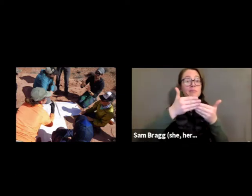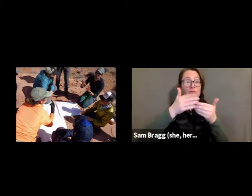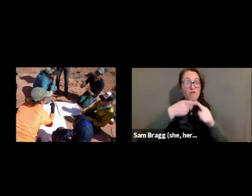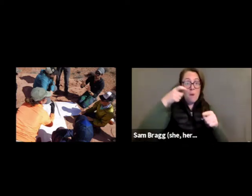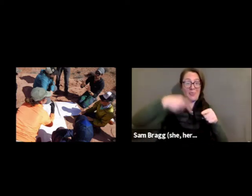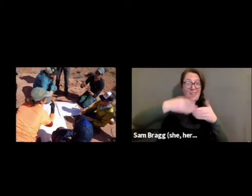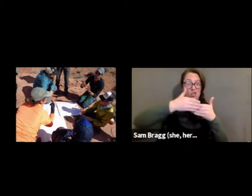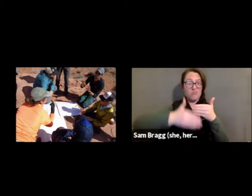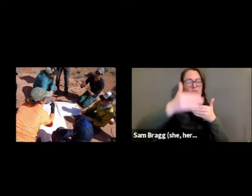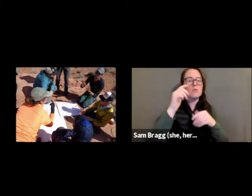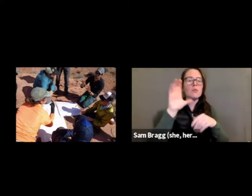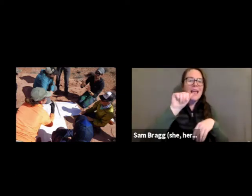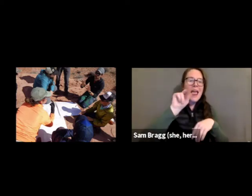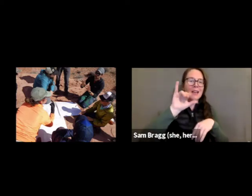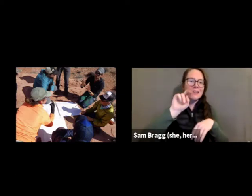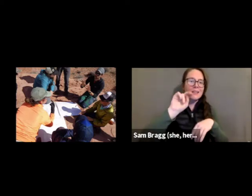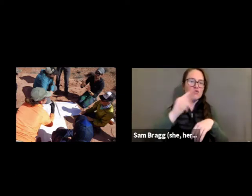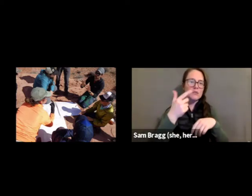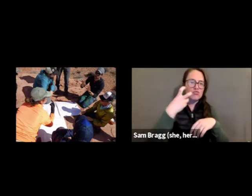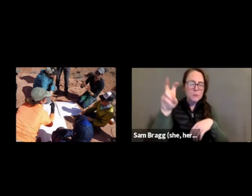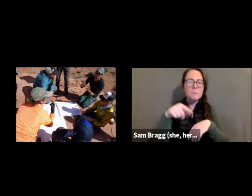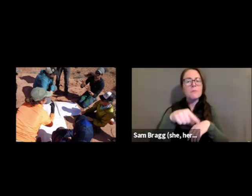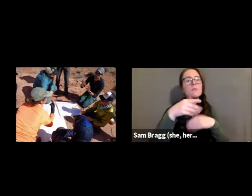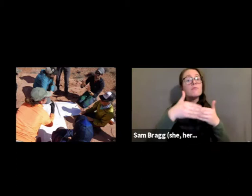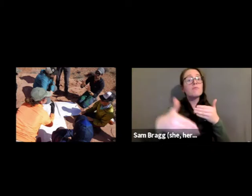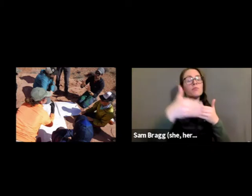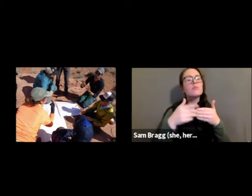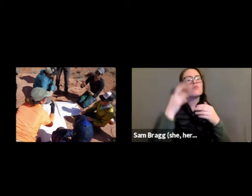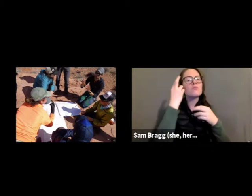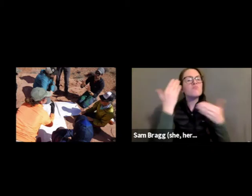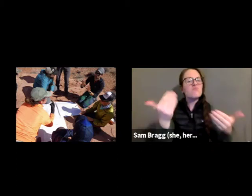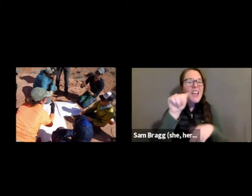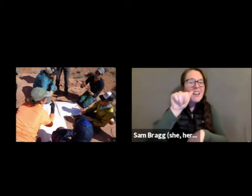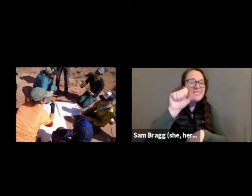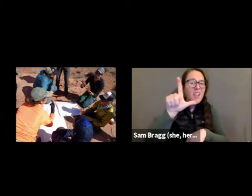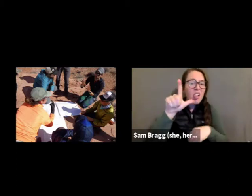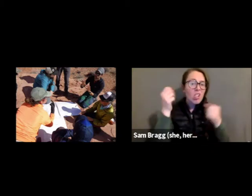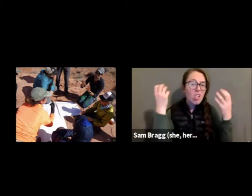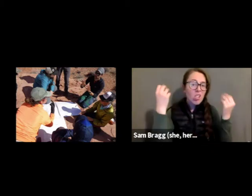and I realized now from that experience. I went on the canyoning trip for my other trip. I went ahead